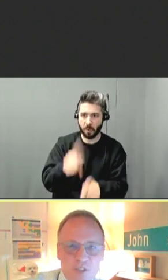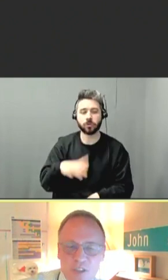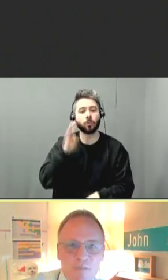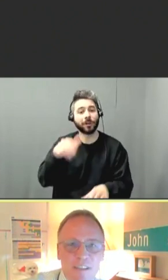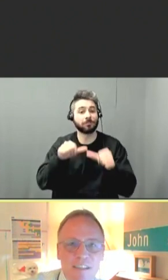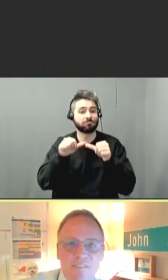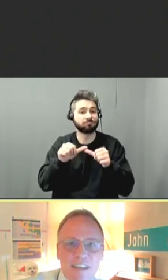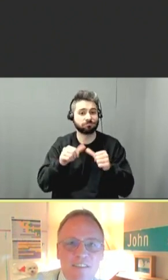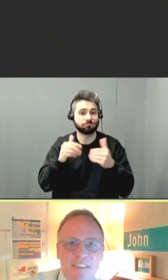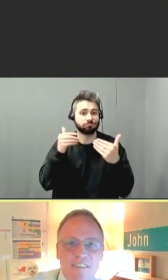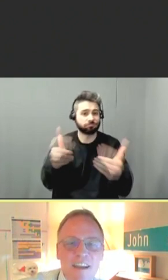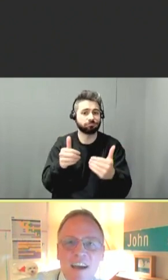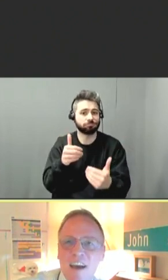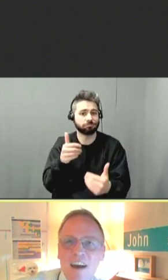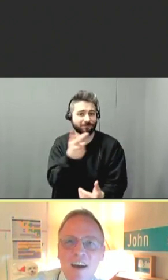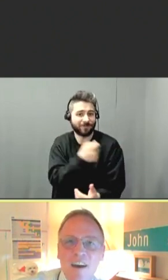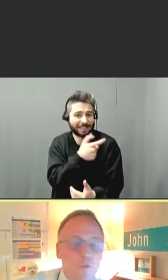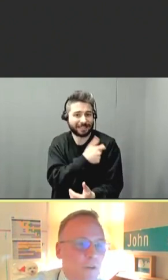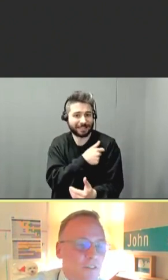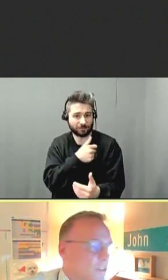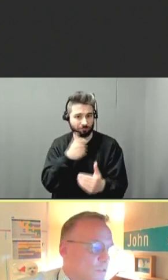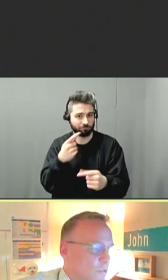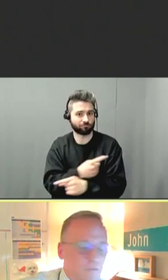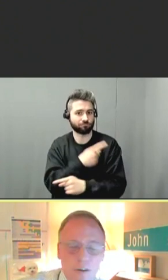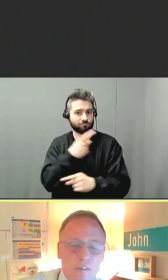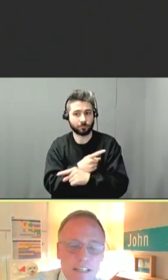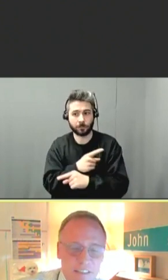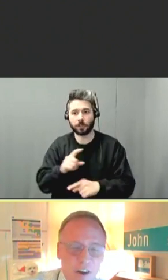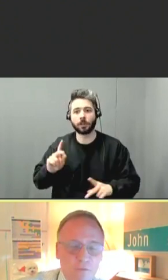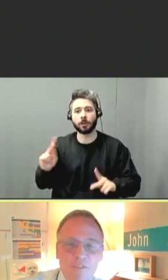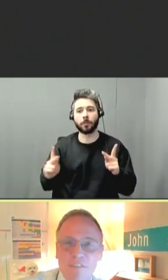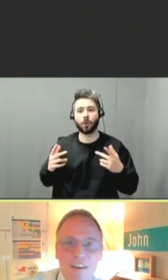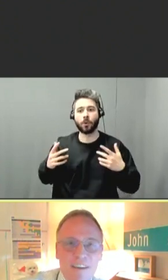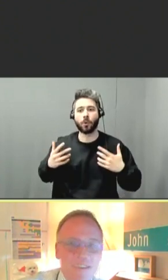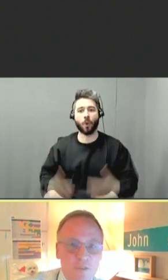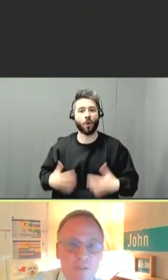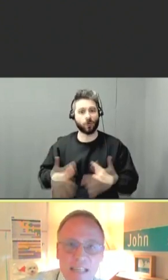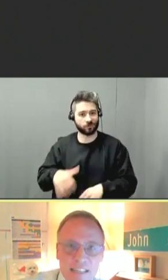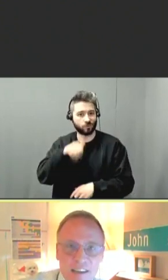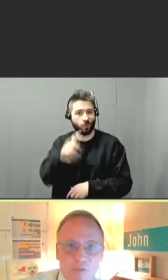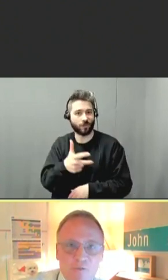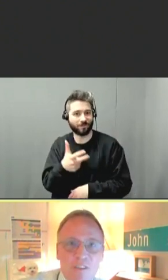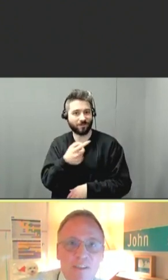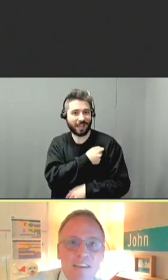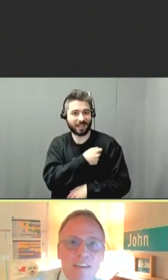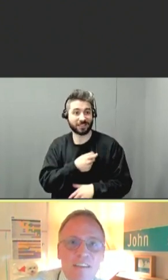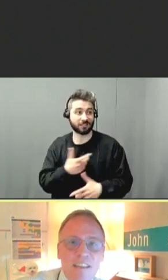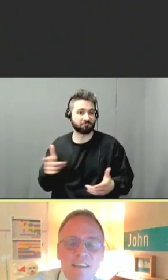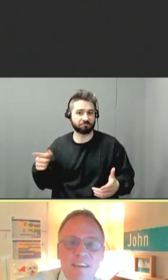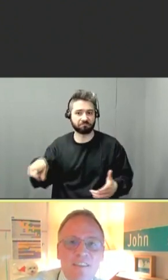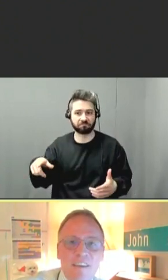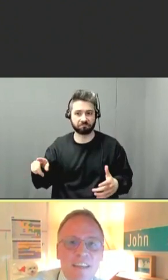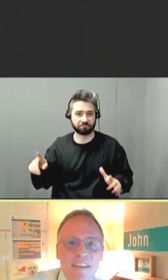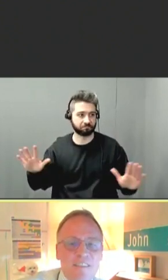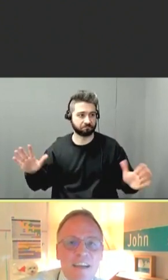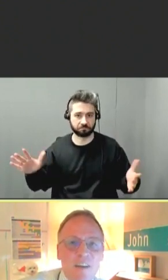proceed with getting vaccines, whereas those who already don’t just plain don’t. That is to say,